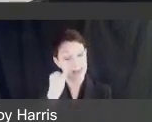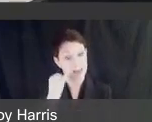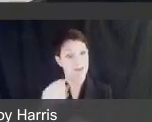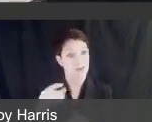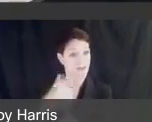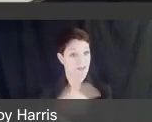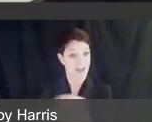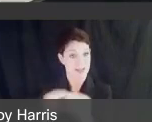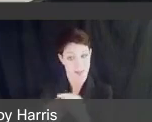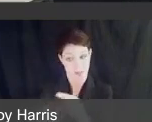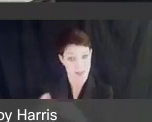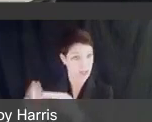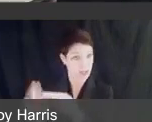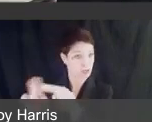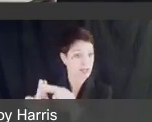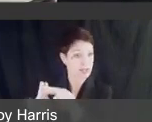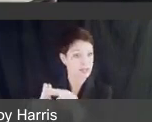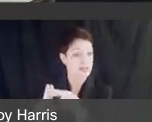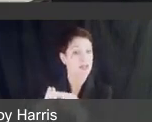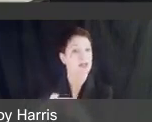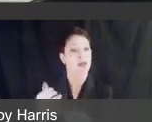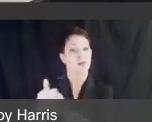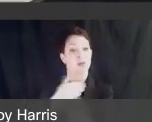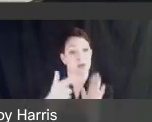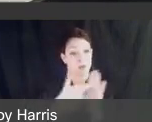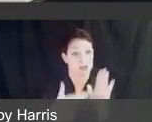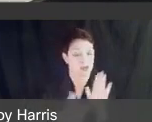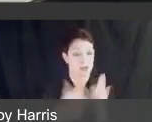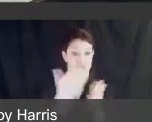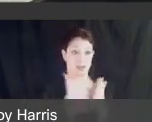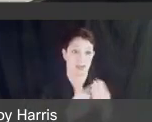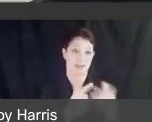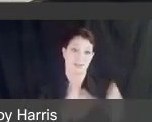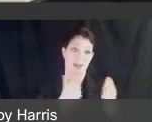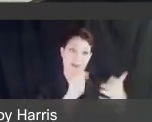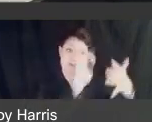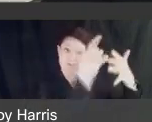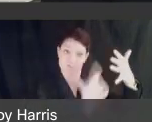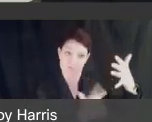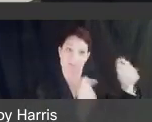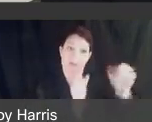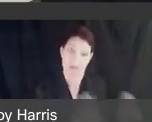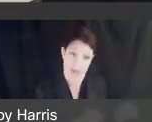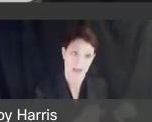be able to move through our pre-registration list more quickly and so if people do get appointments,